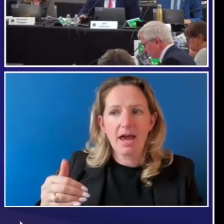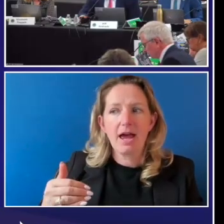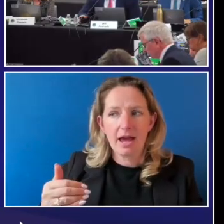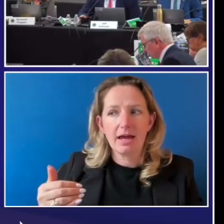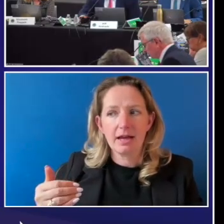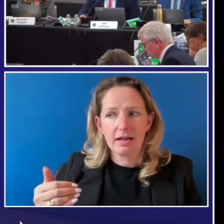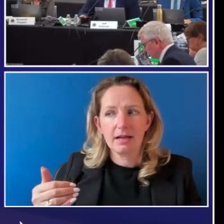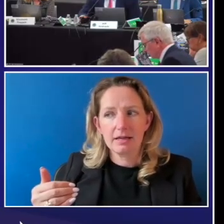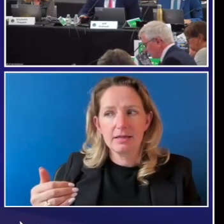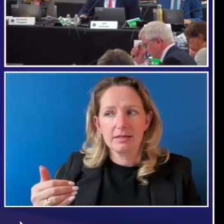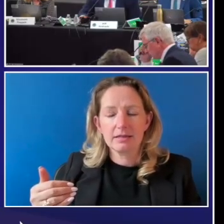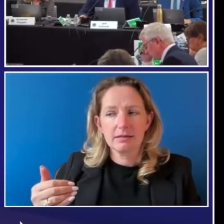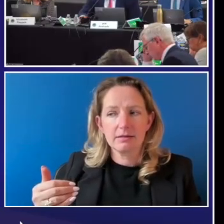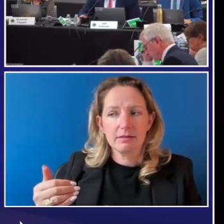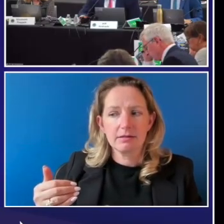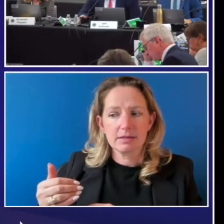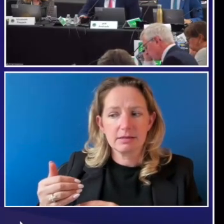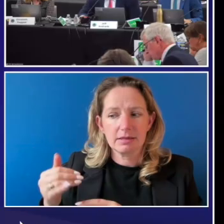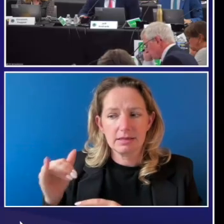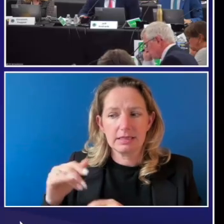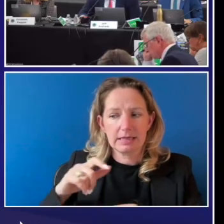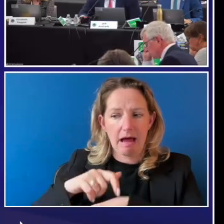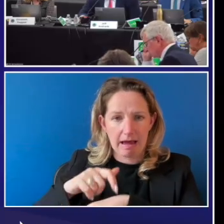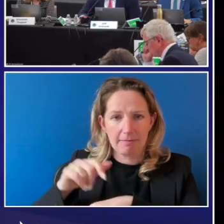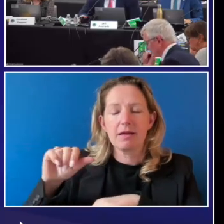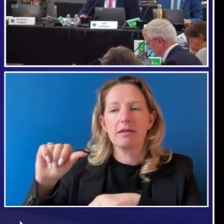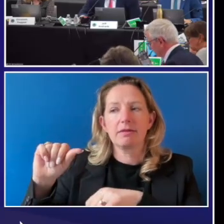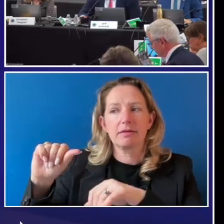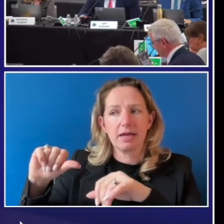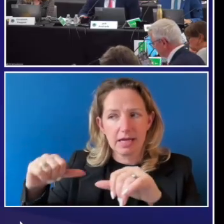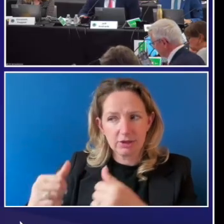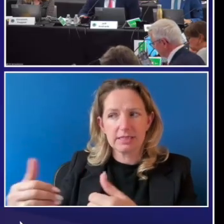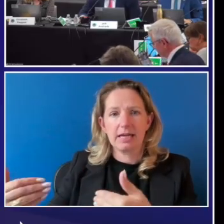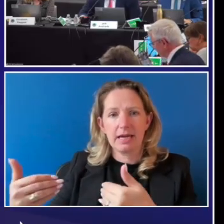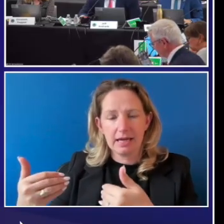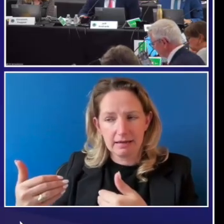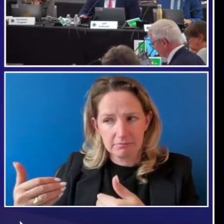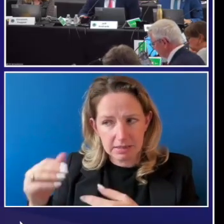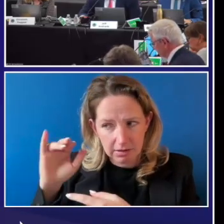the agency is incorporated to operate in whatever jurisdiction it's located in.